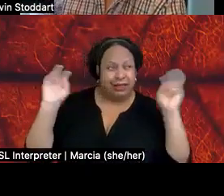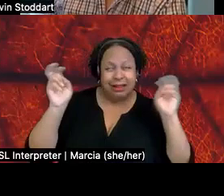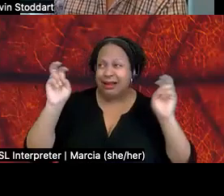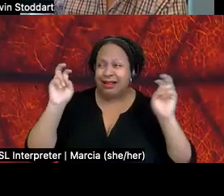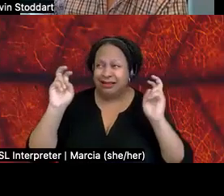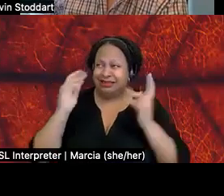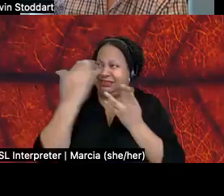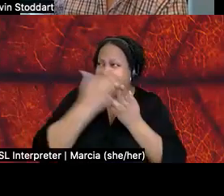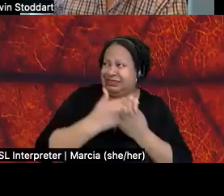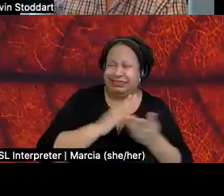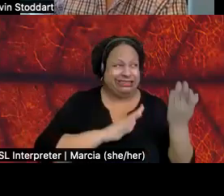Next.